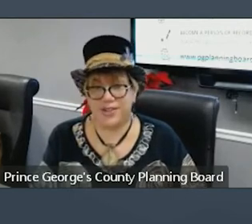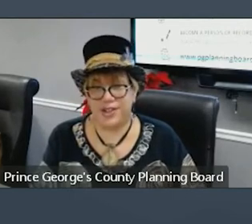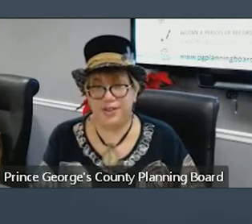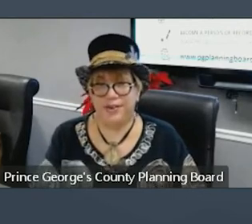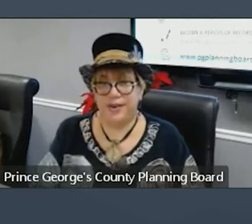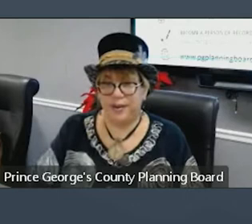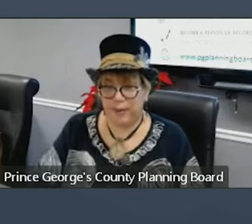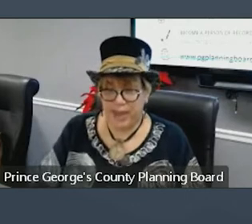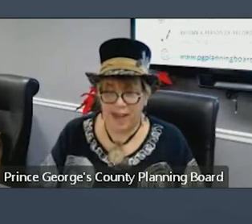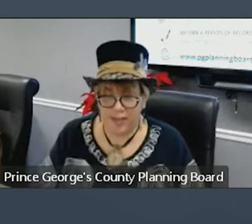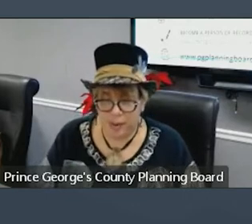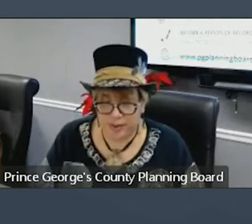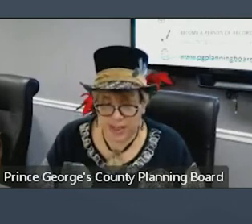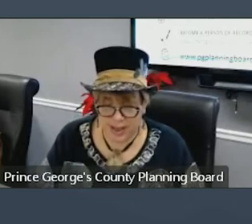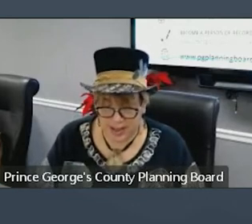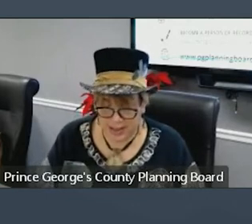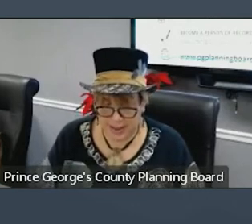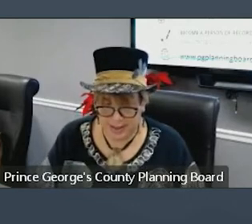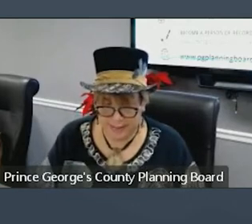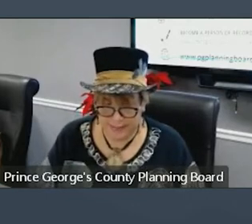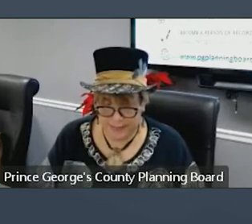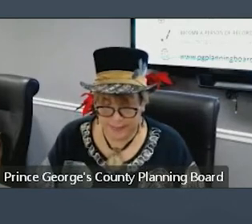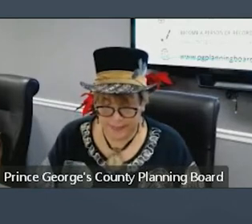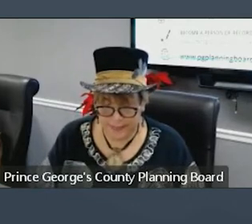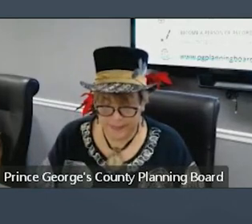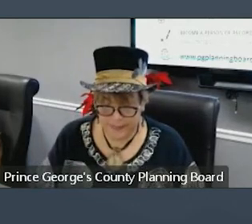you. If we may have that moment of silence please.